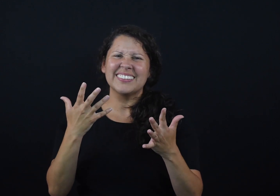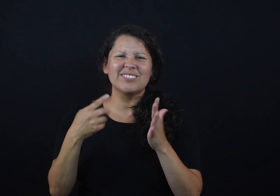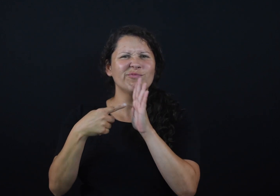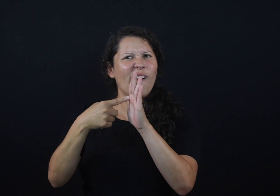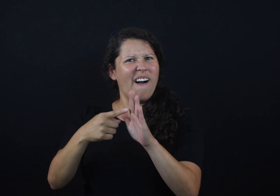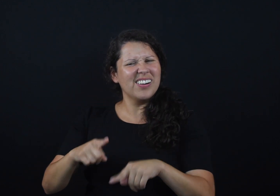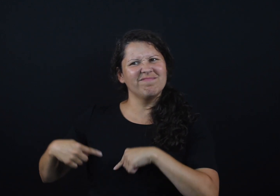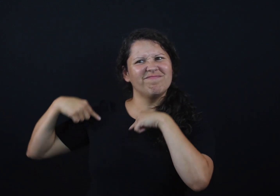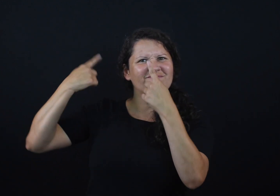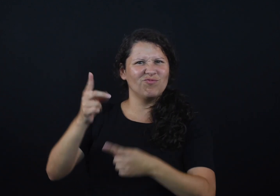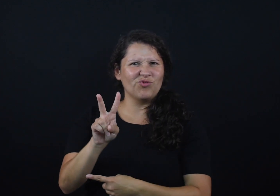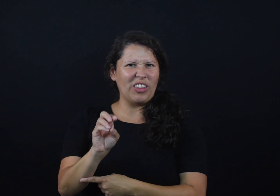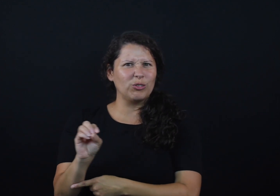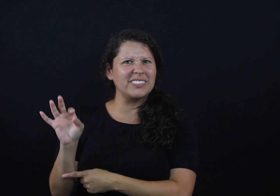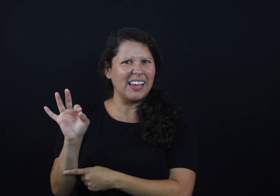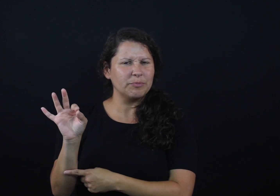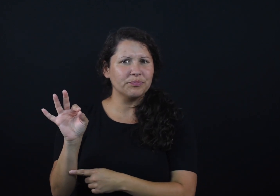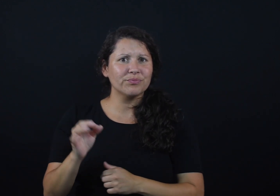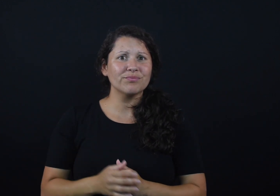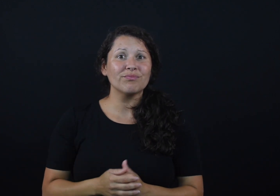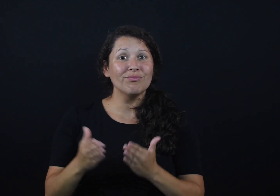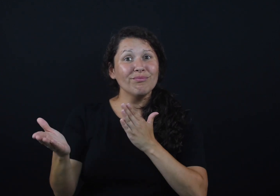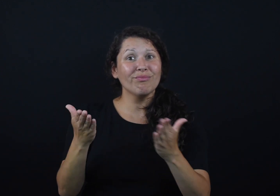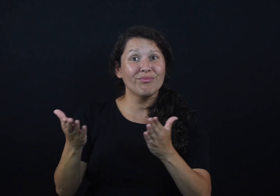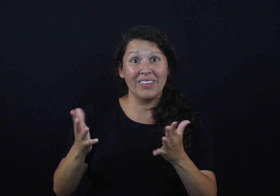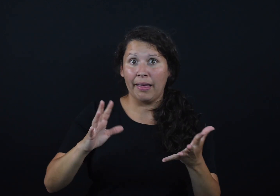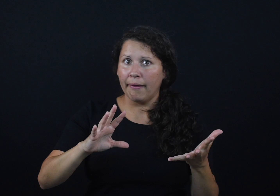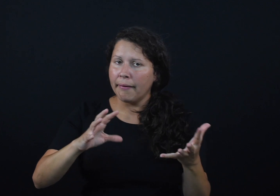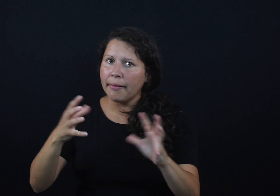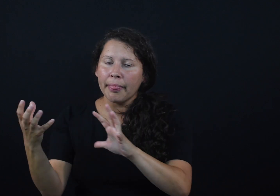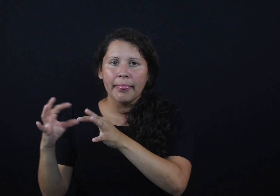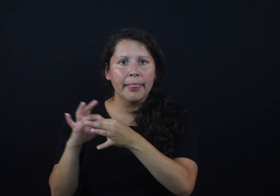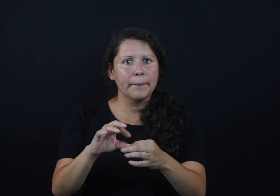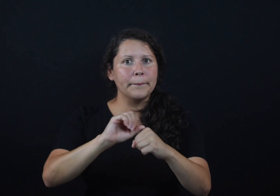rates have decreased since 2009, but with testing and services disrupted by the